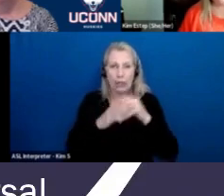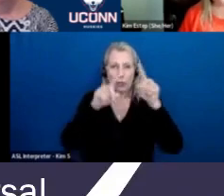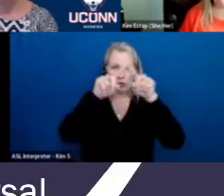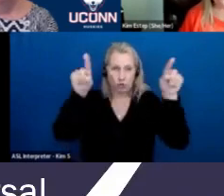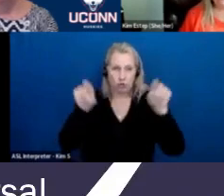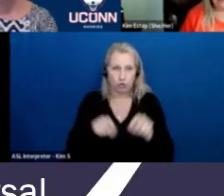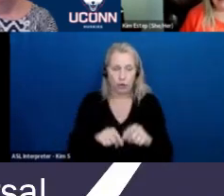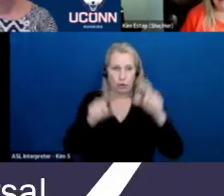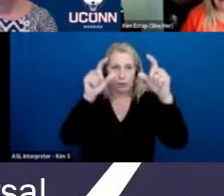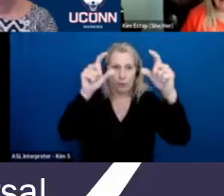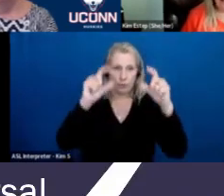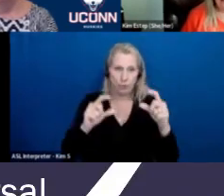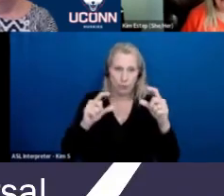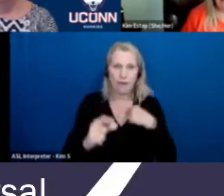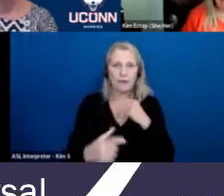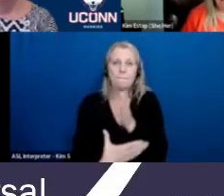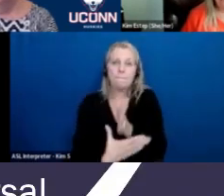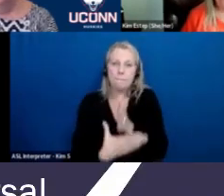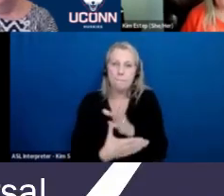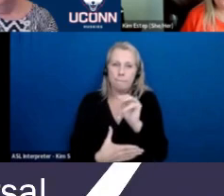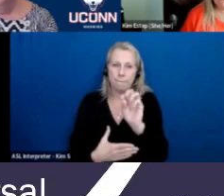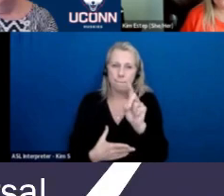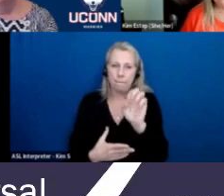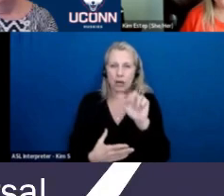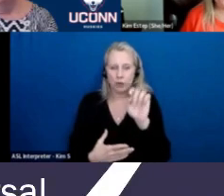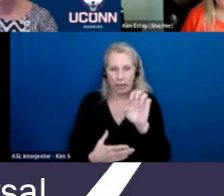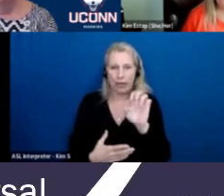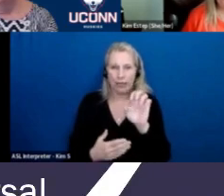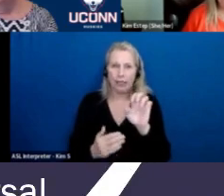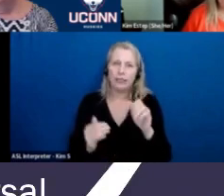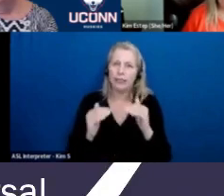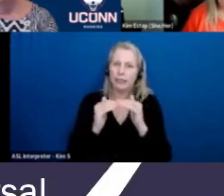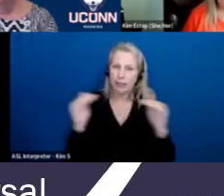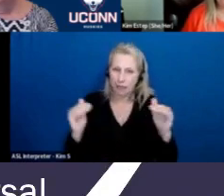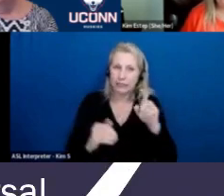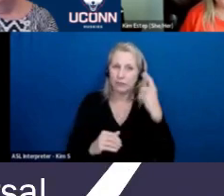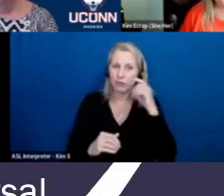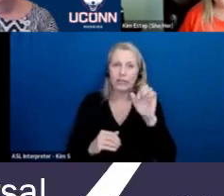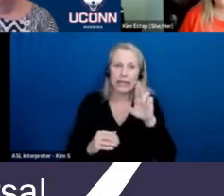there's a moderate level of need for care coordination, that